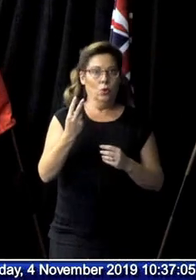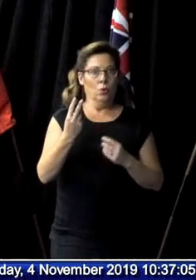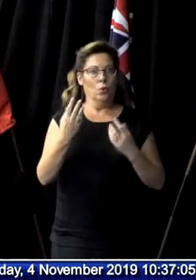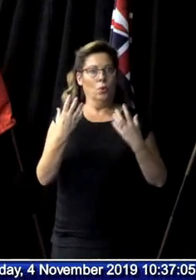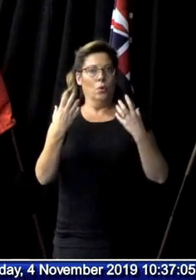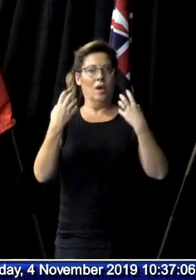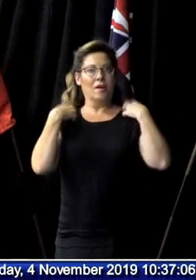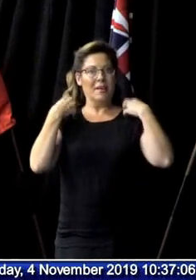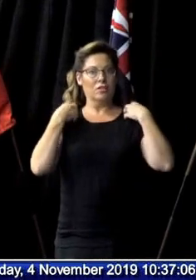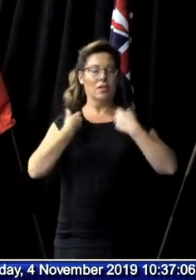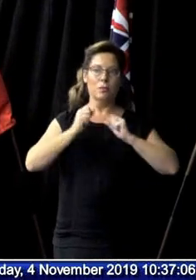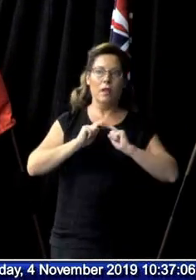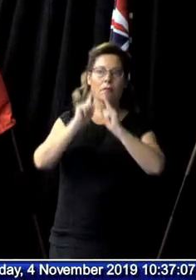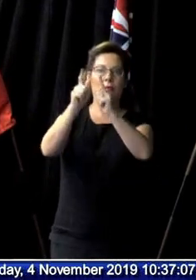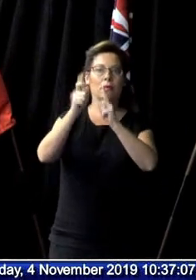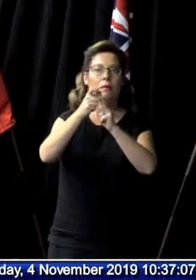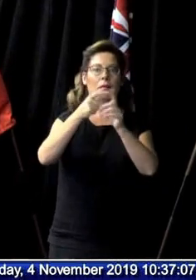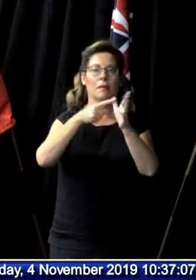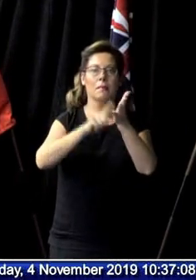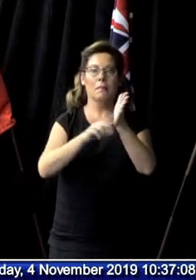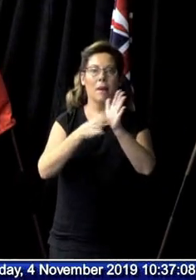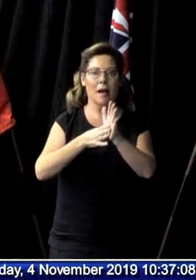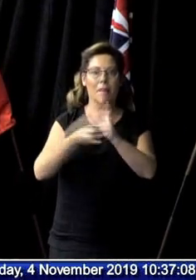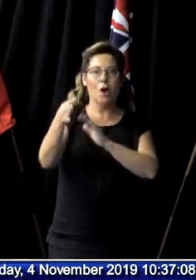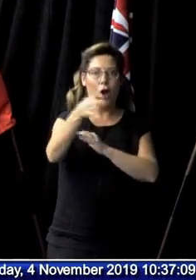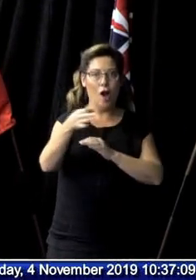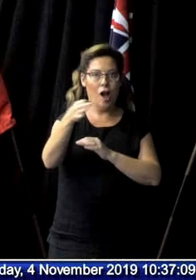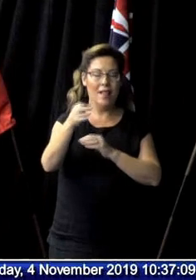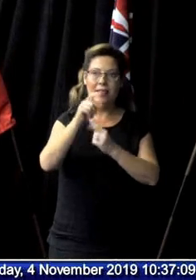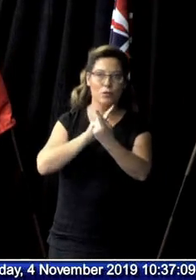hearing to hold discussions with the local community and the Commission is also